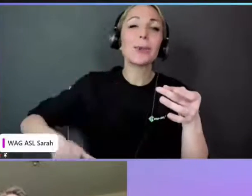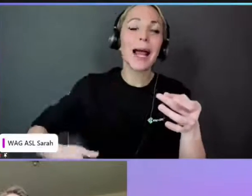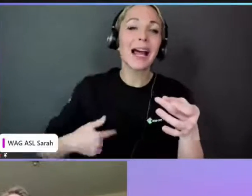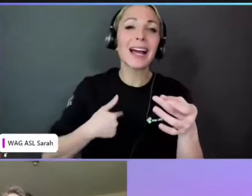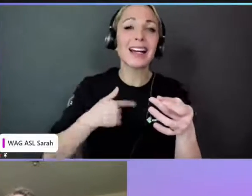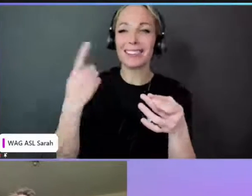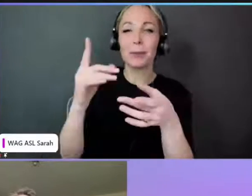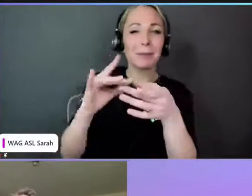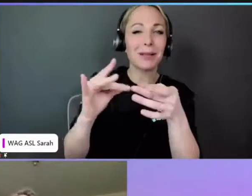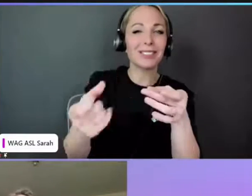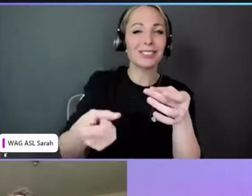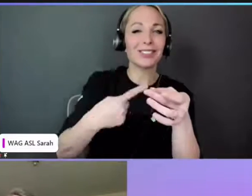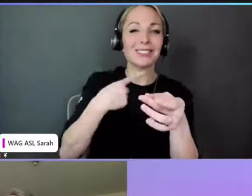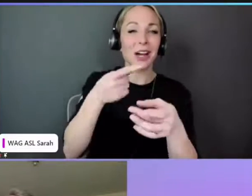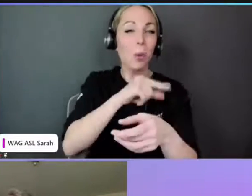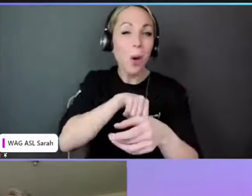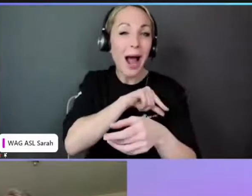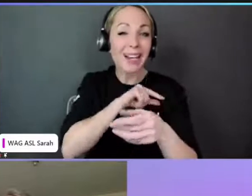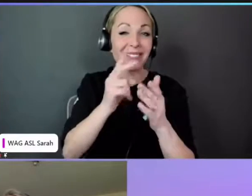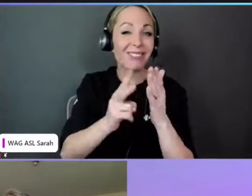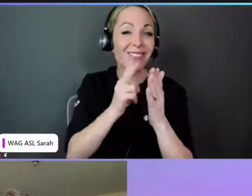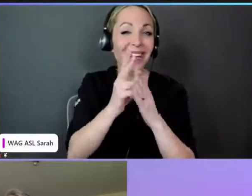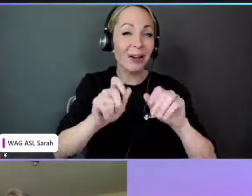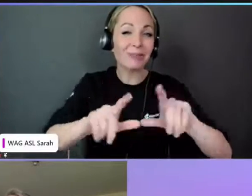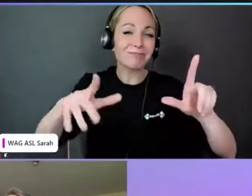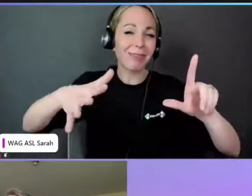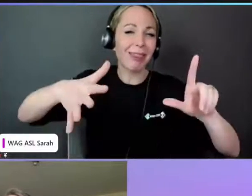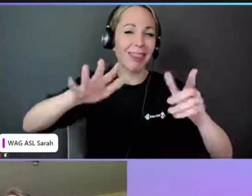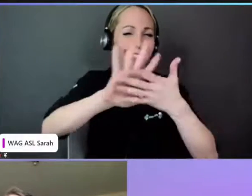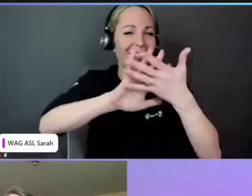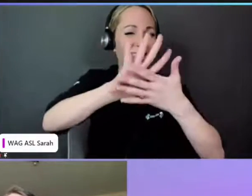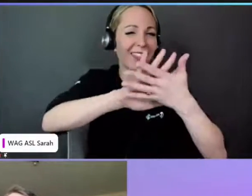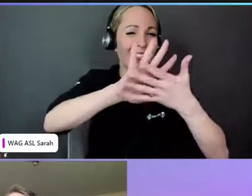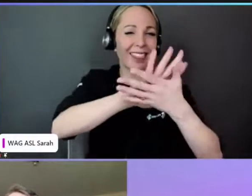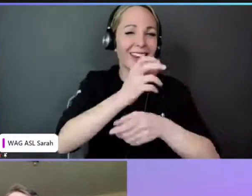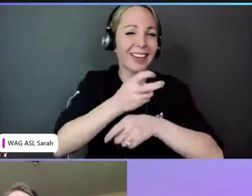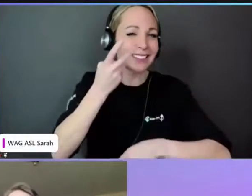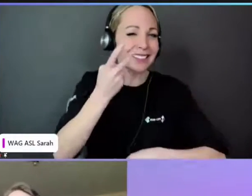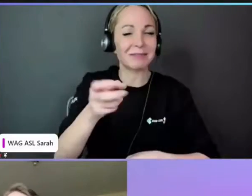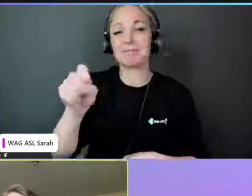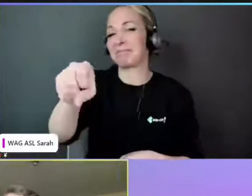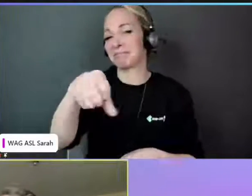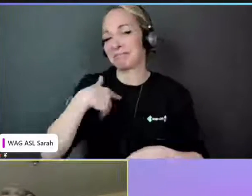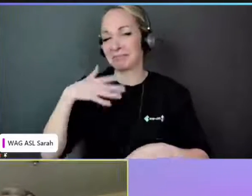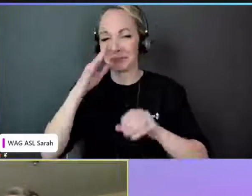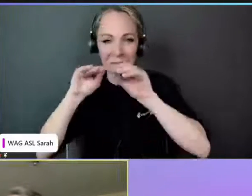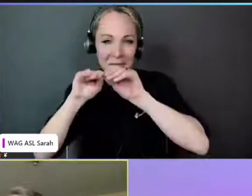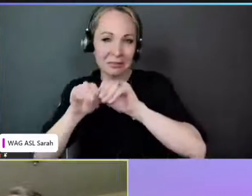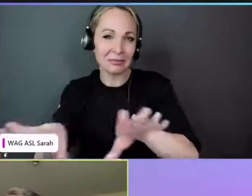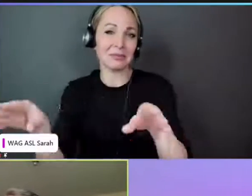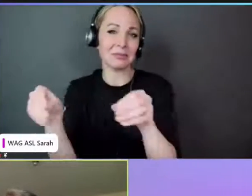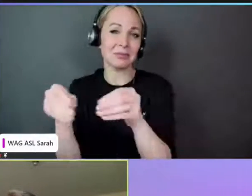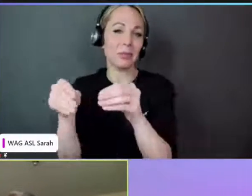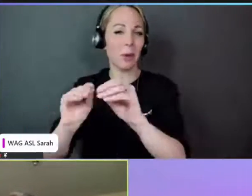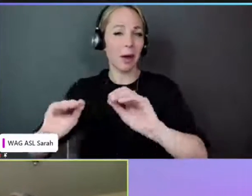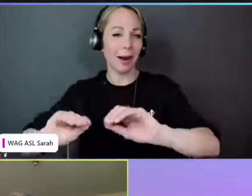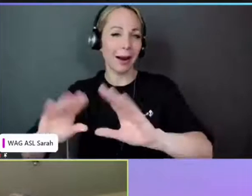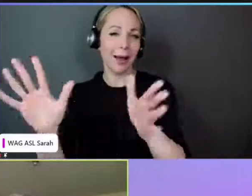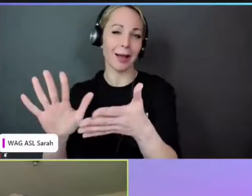but yeah, we'll definitely make those available in a higher quality format. Awesome. All right.